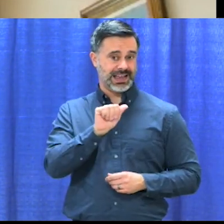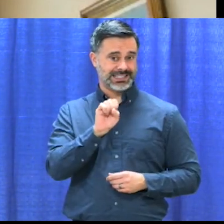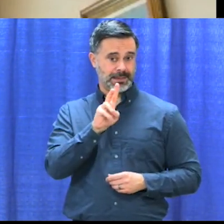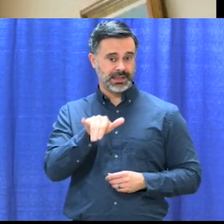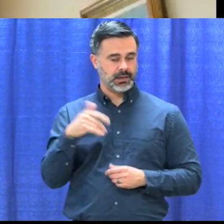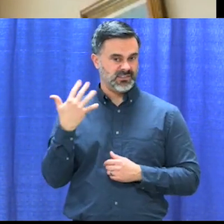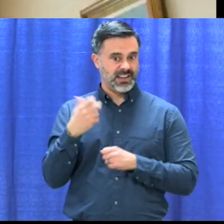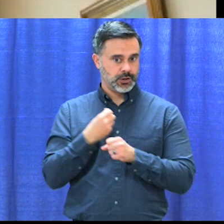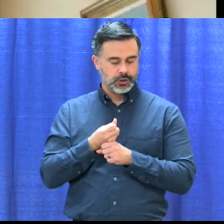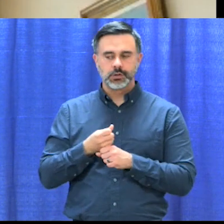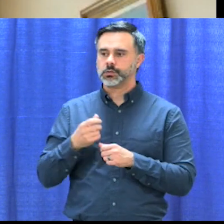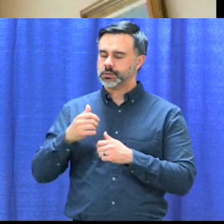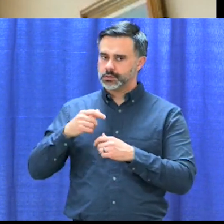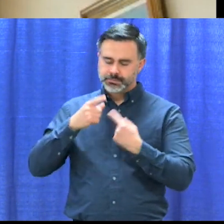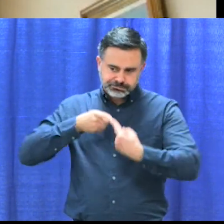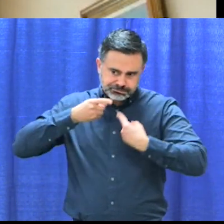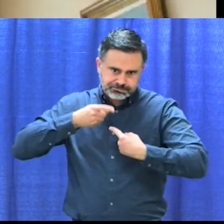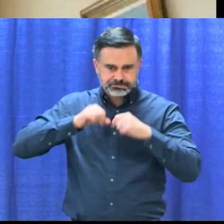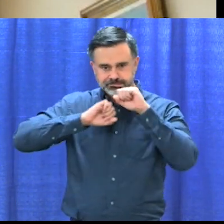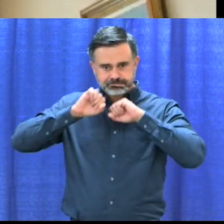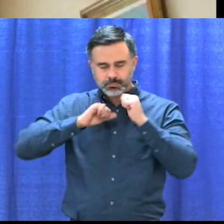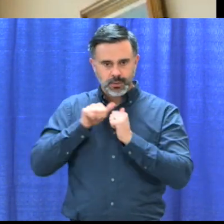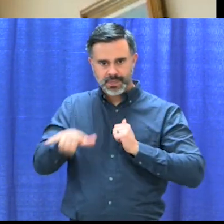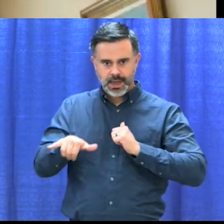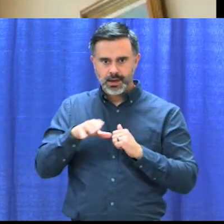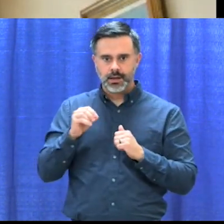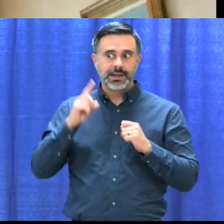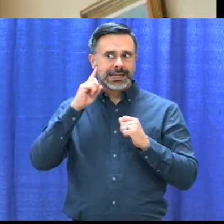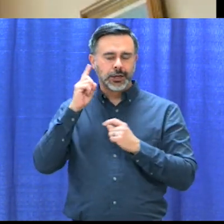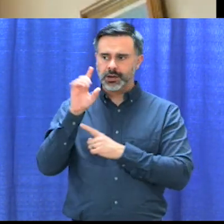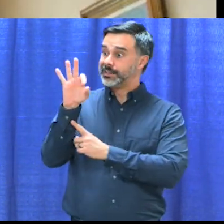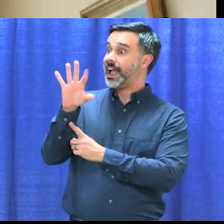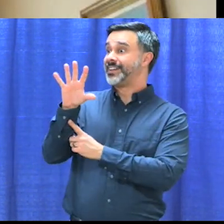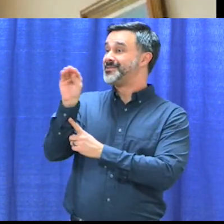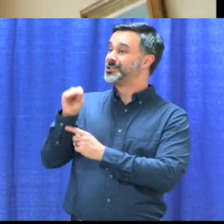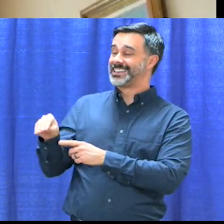But the frustration that when we hear about 95% of the state is covered.